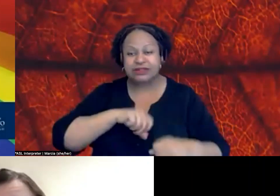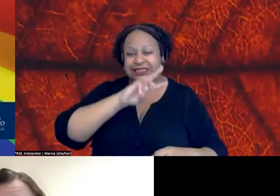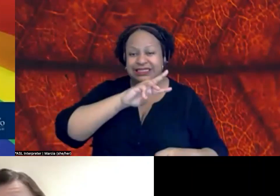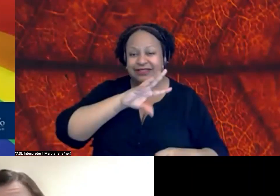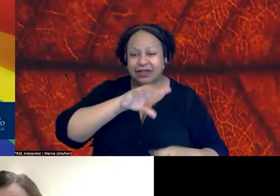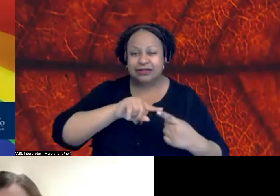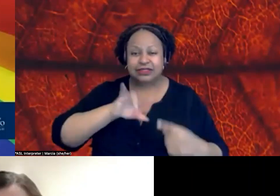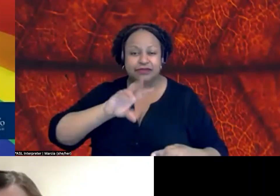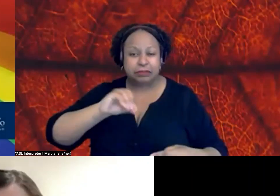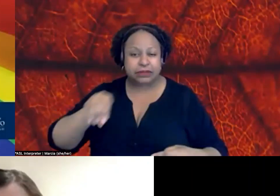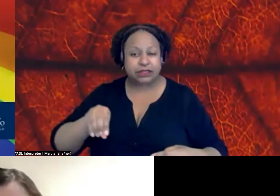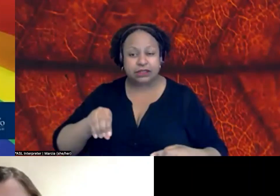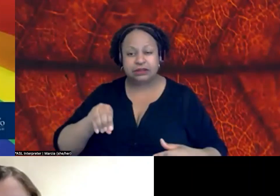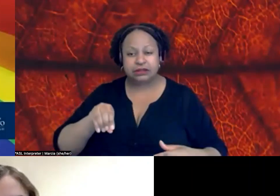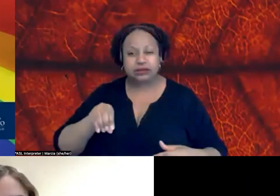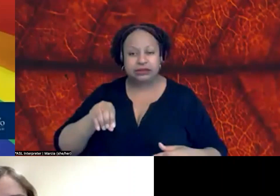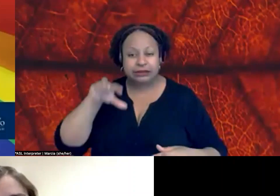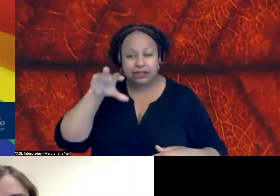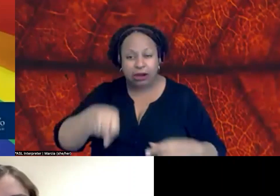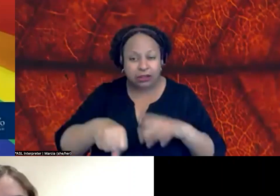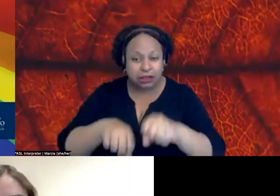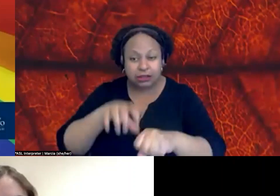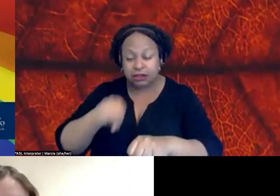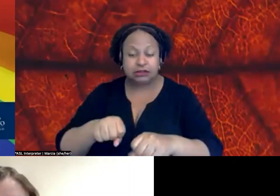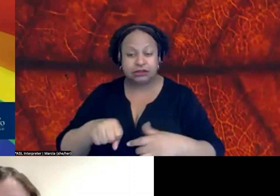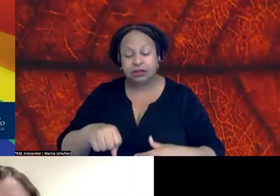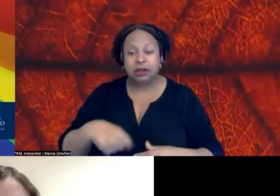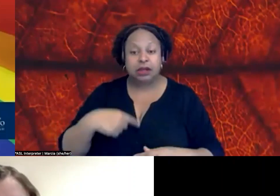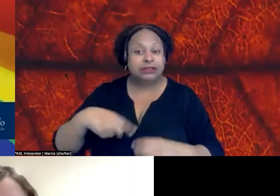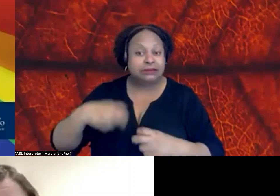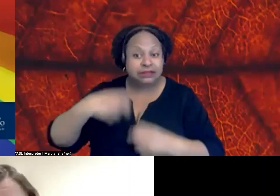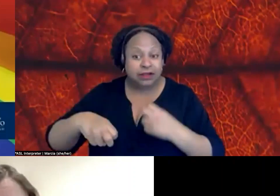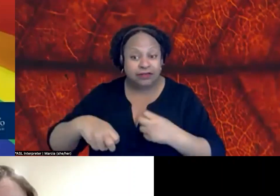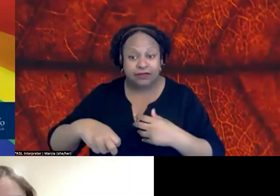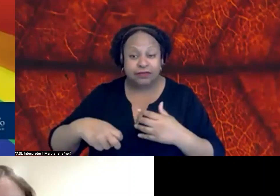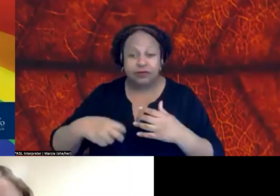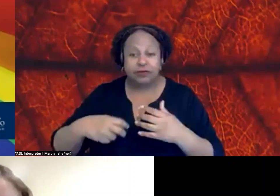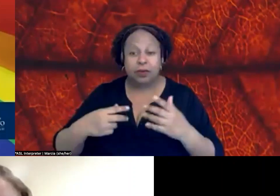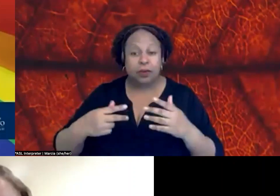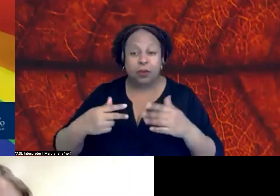And it was even tougher to my professor having this really thick accent.